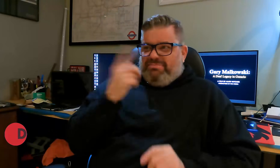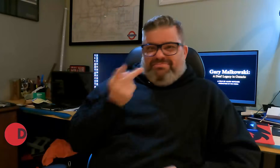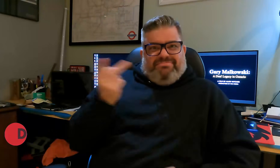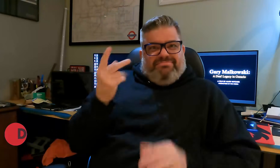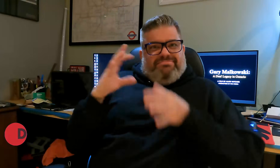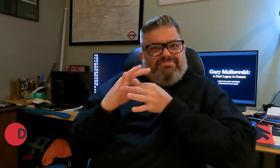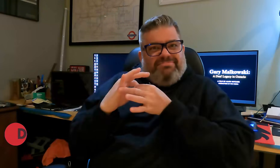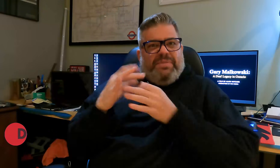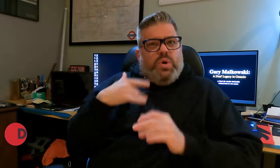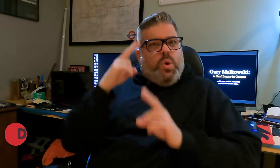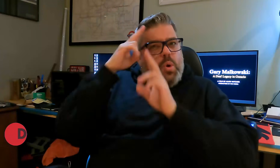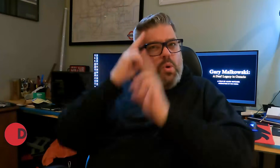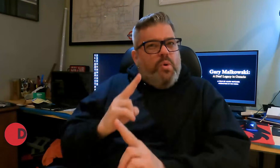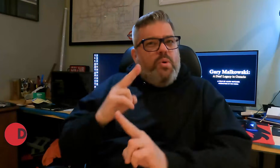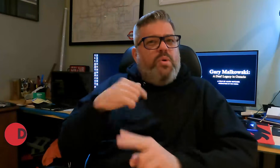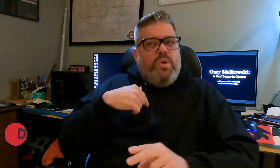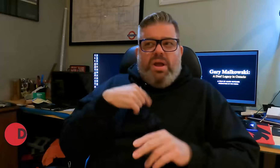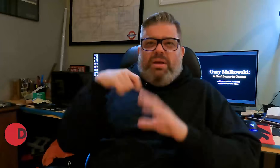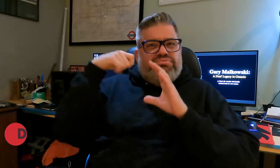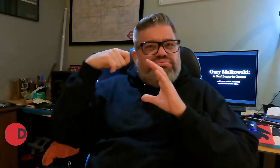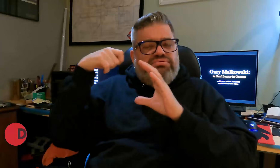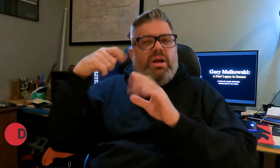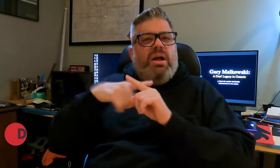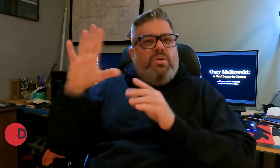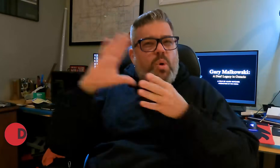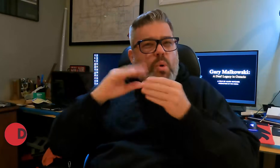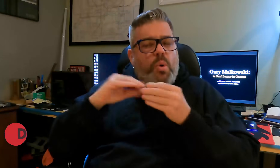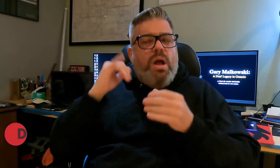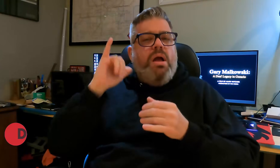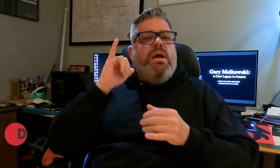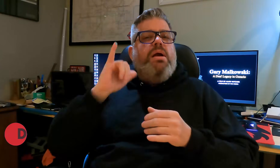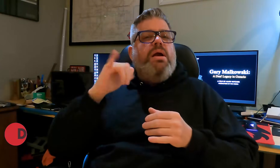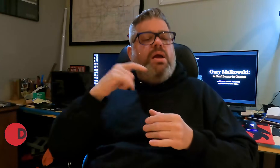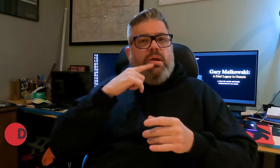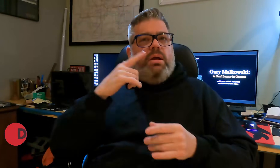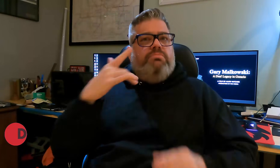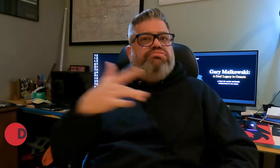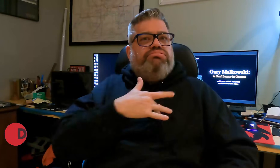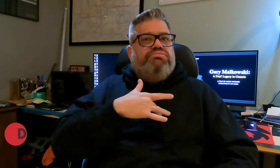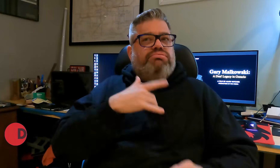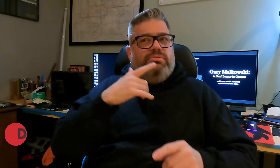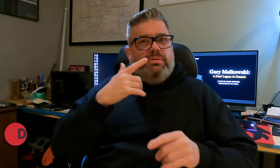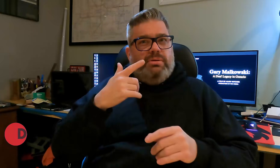I felt a strong connection and was honoured to document it. I learned a lot, and it touched my heart to see the history